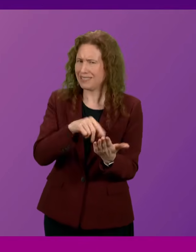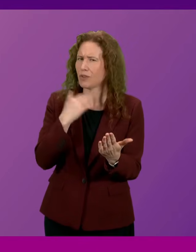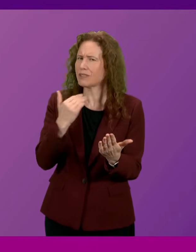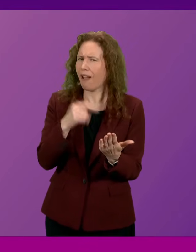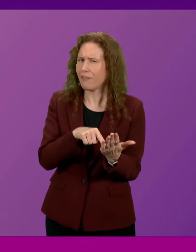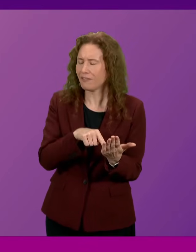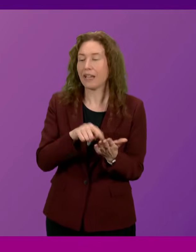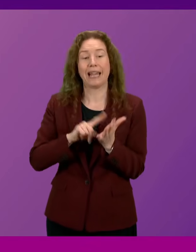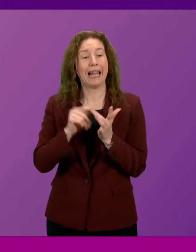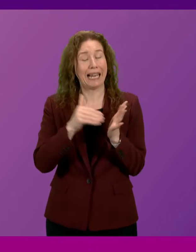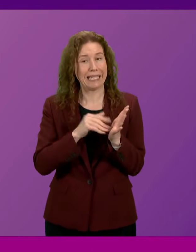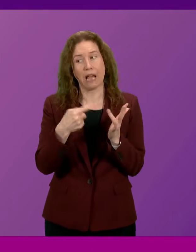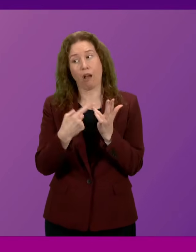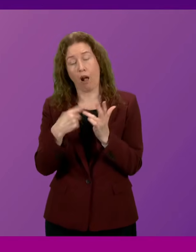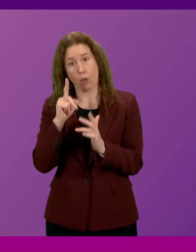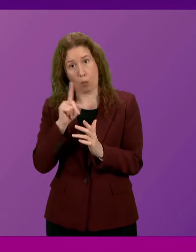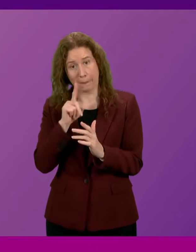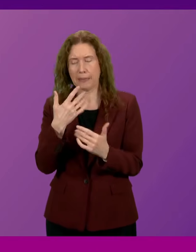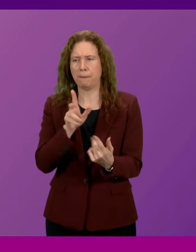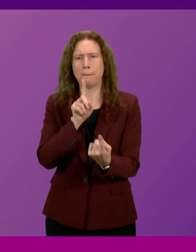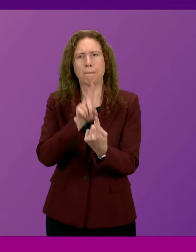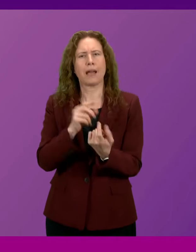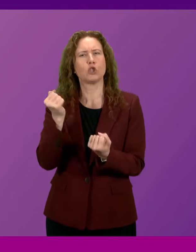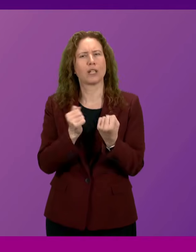Liz and the other women met the justice secretary,